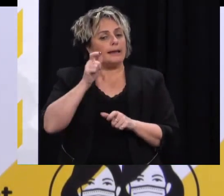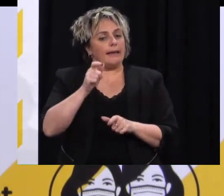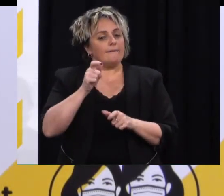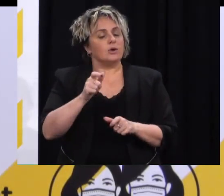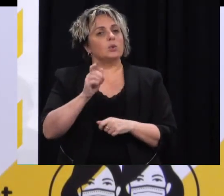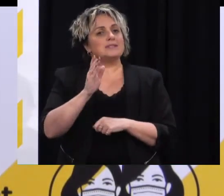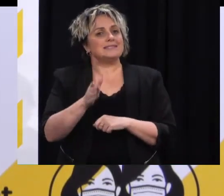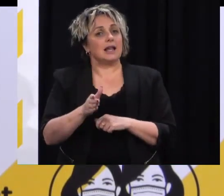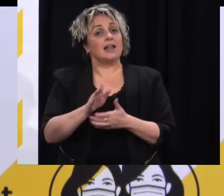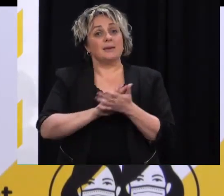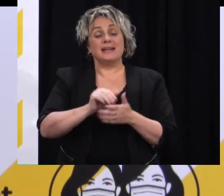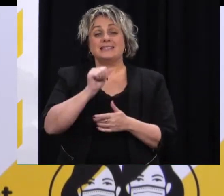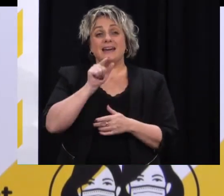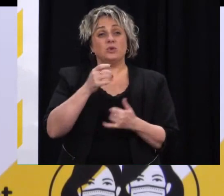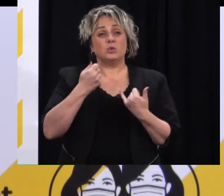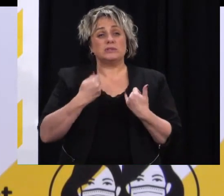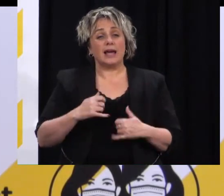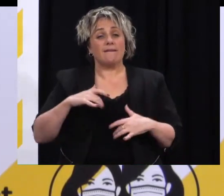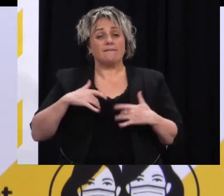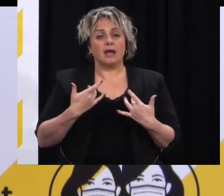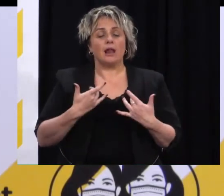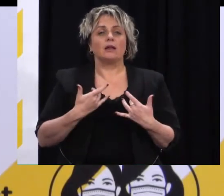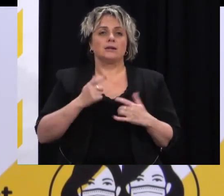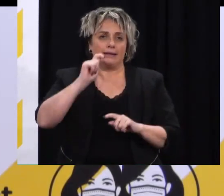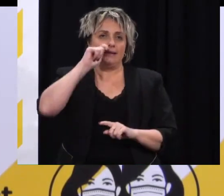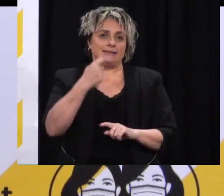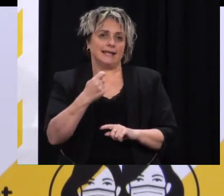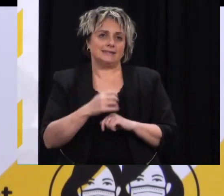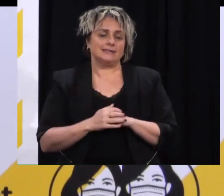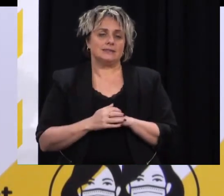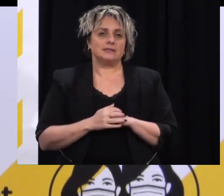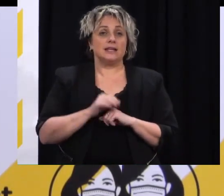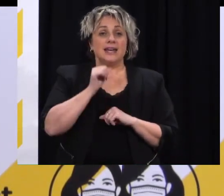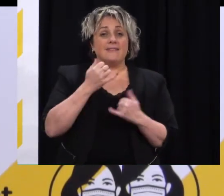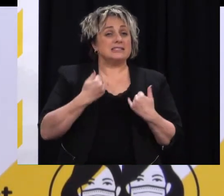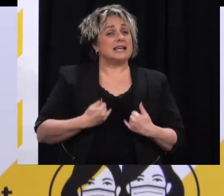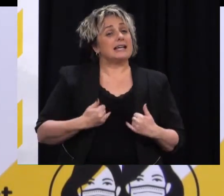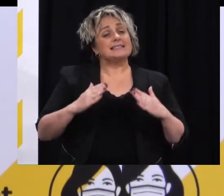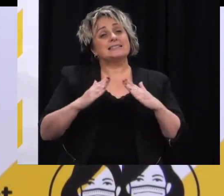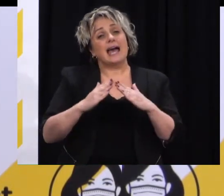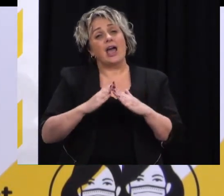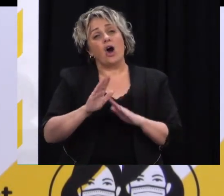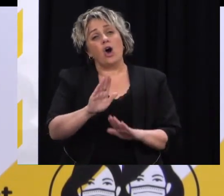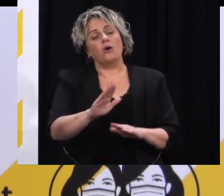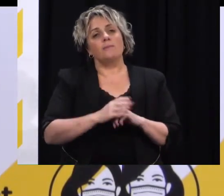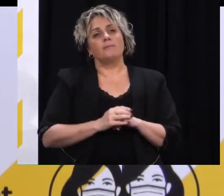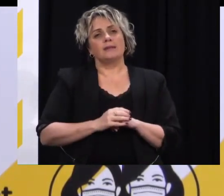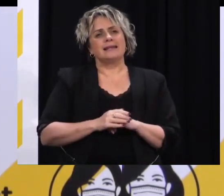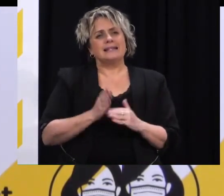is safe to move to more people